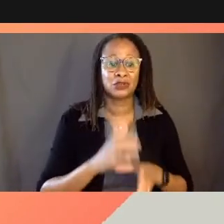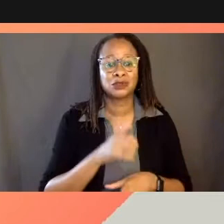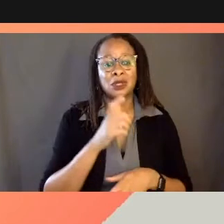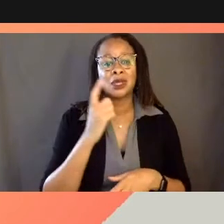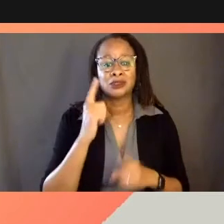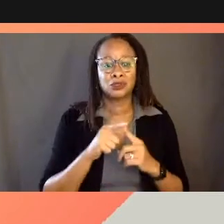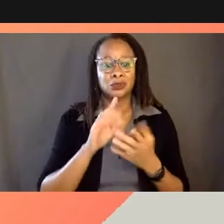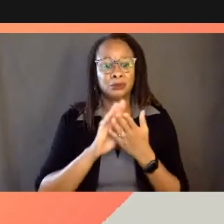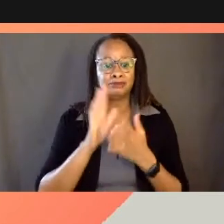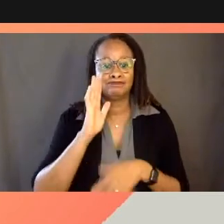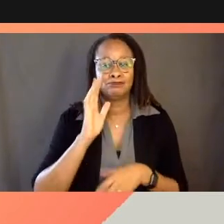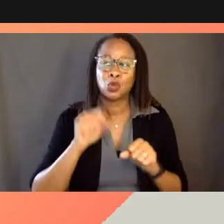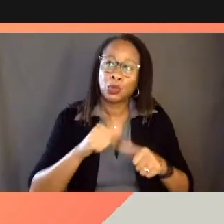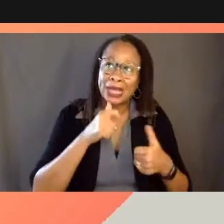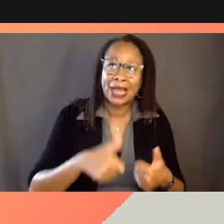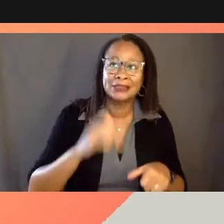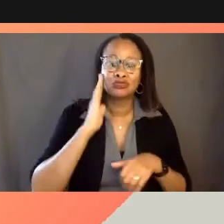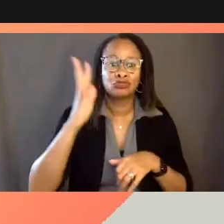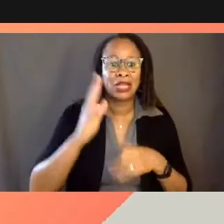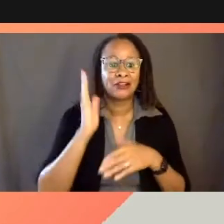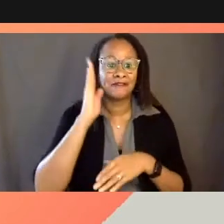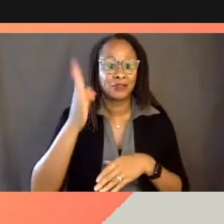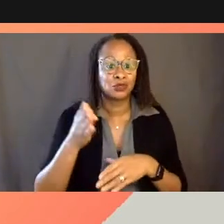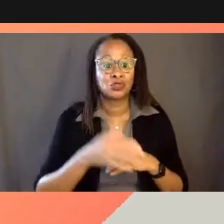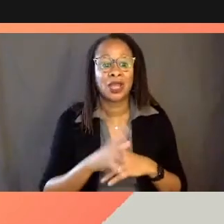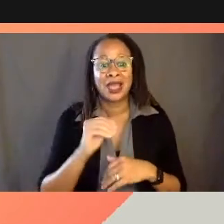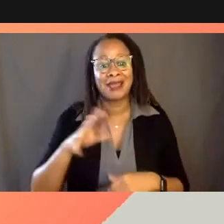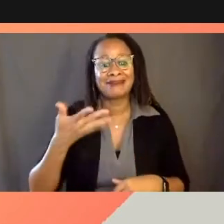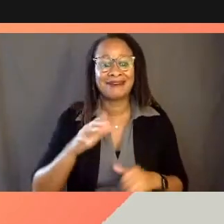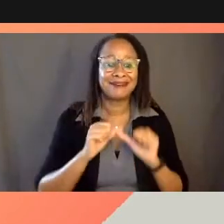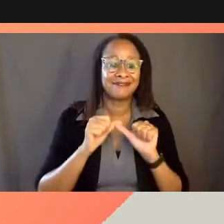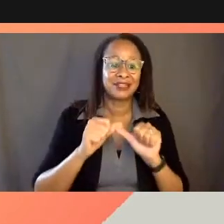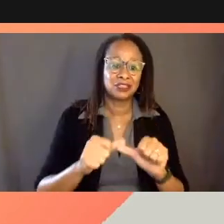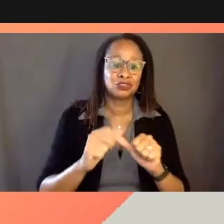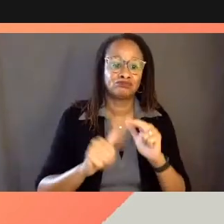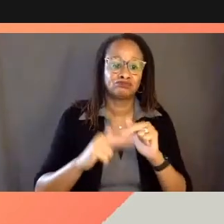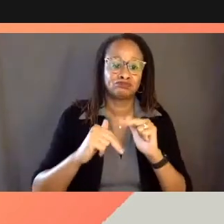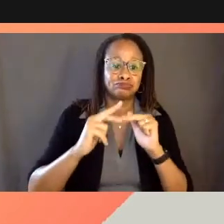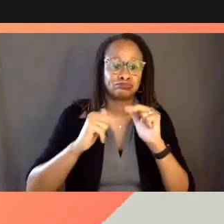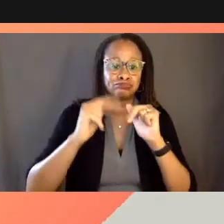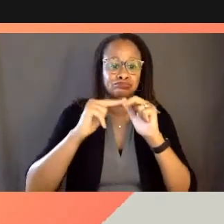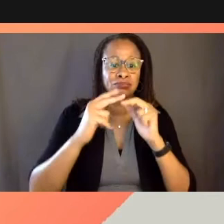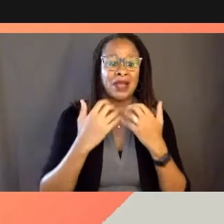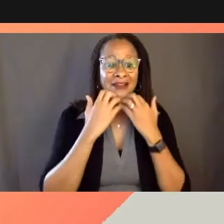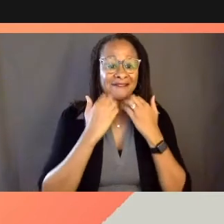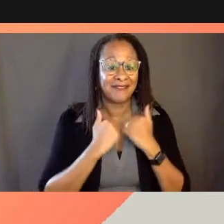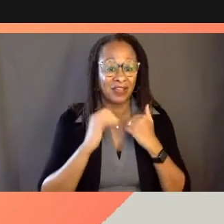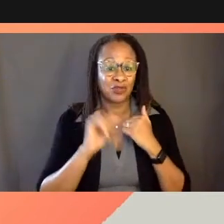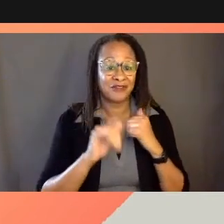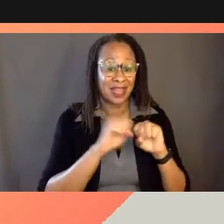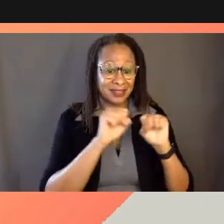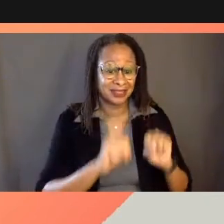create a future for it and kind of continue building on the value of the public broadcasting system